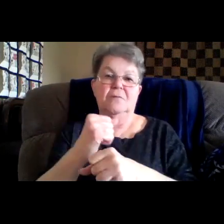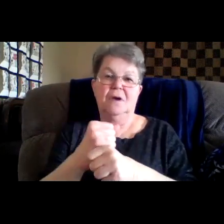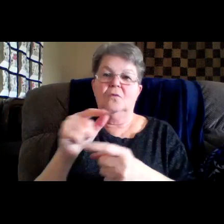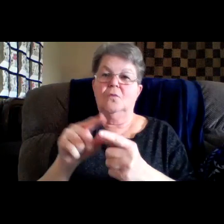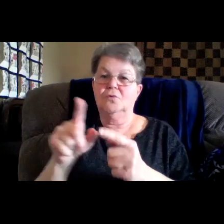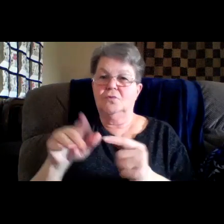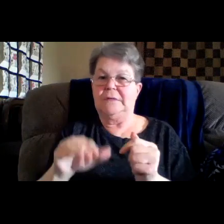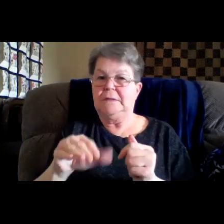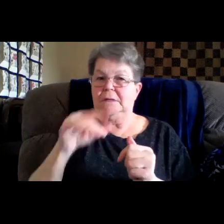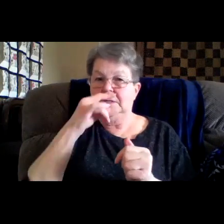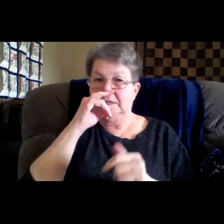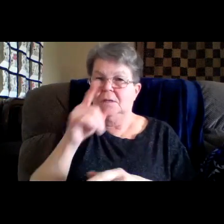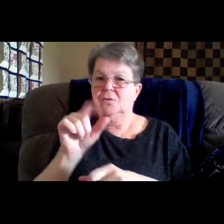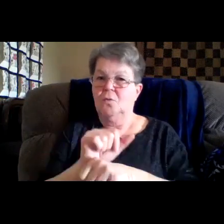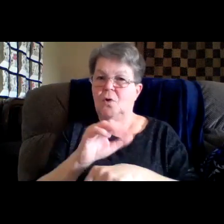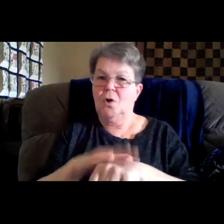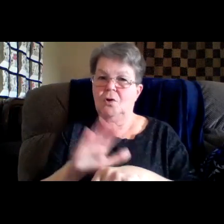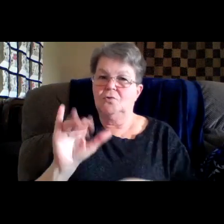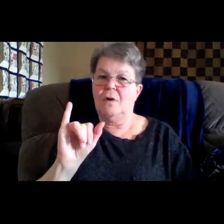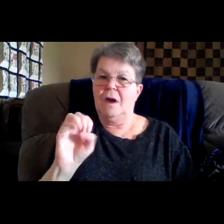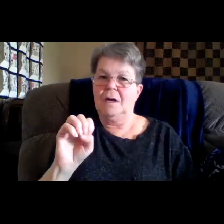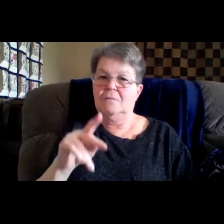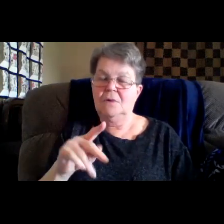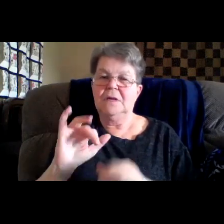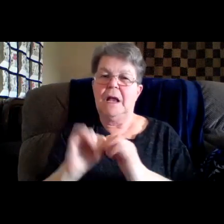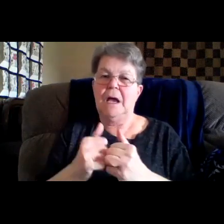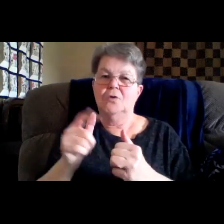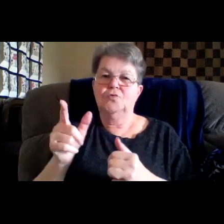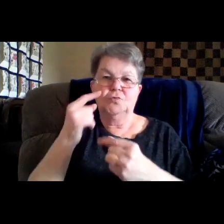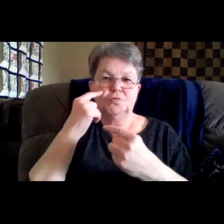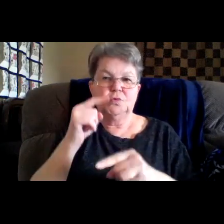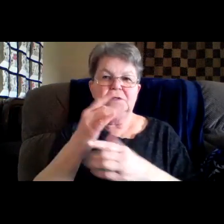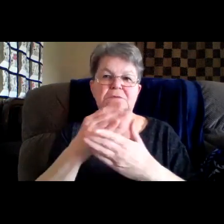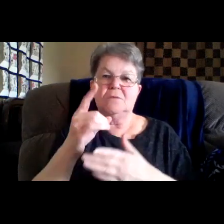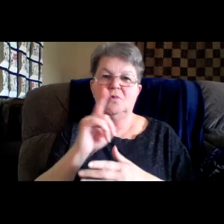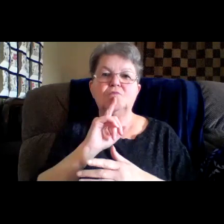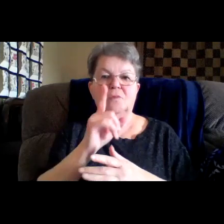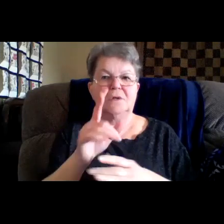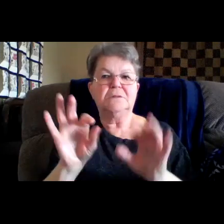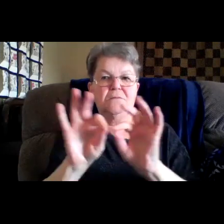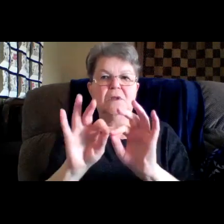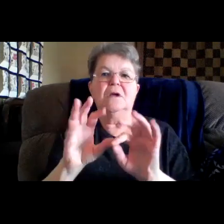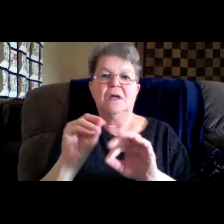when you're working on your IEP, and how you treat somebody really does matter and affects how people feel about themselves.